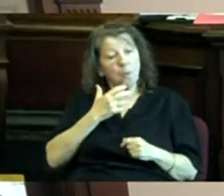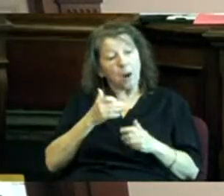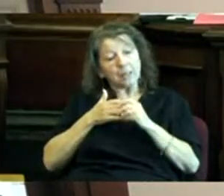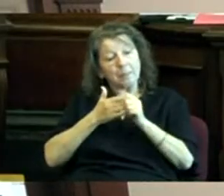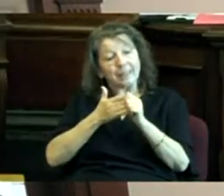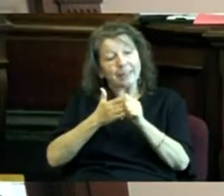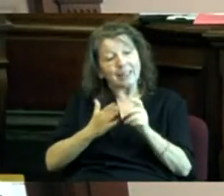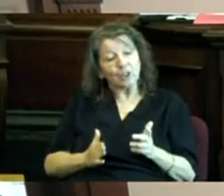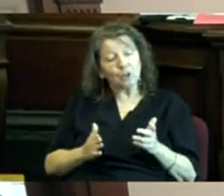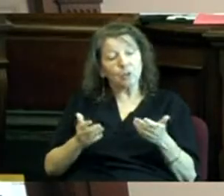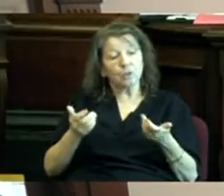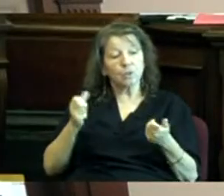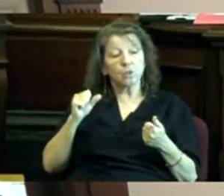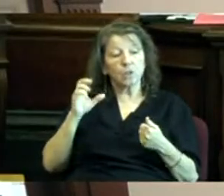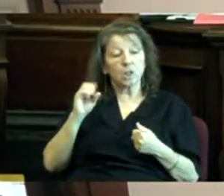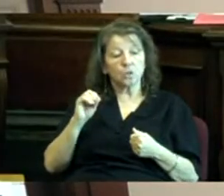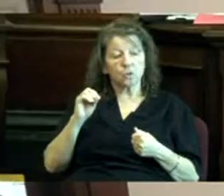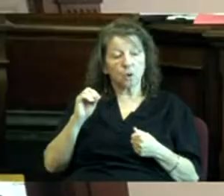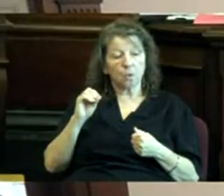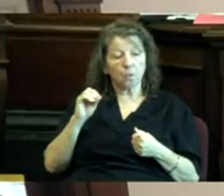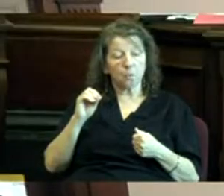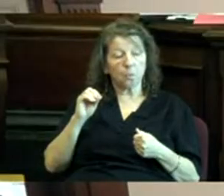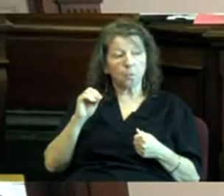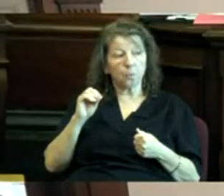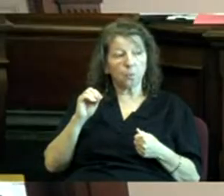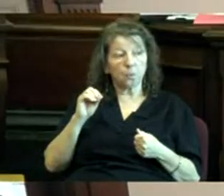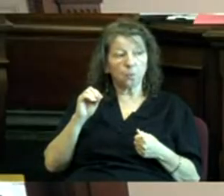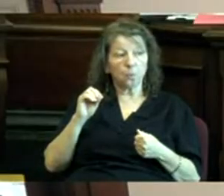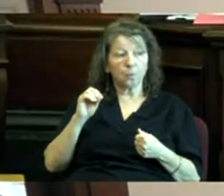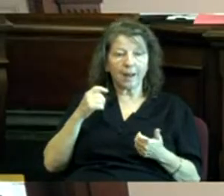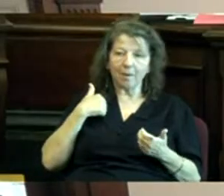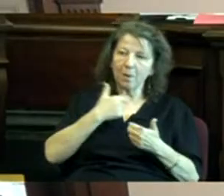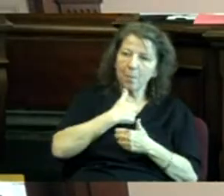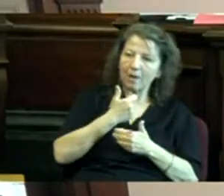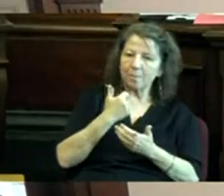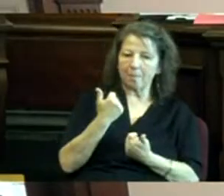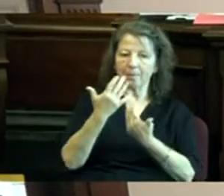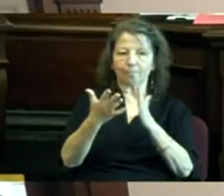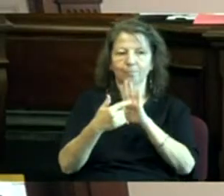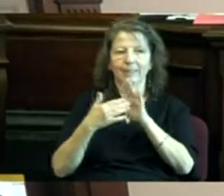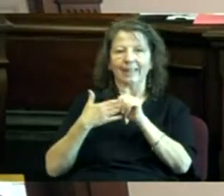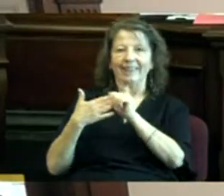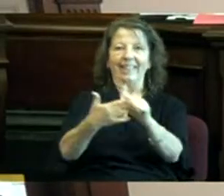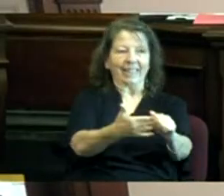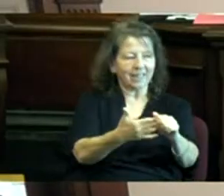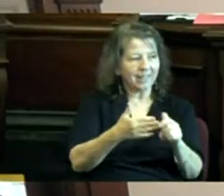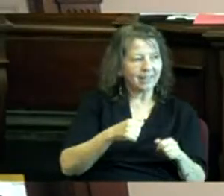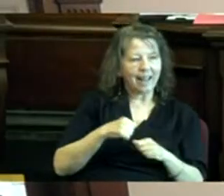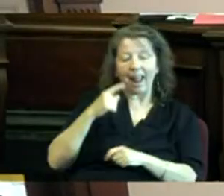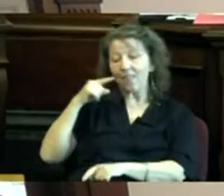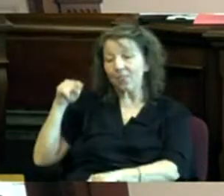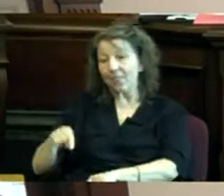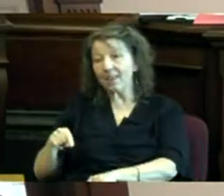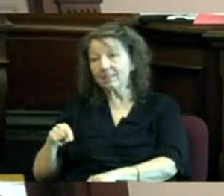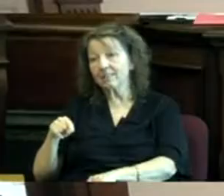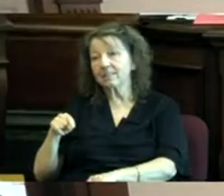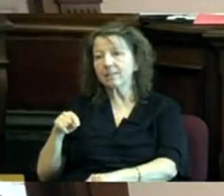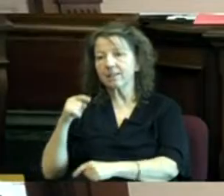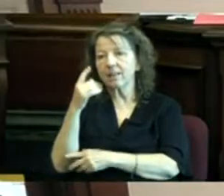Rochester's progressiveness. You know, we like to be front